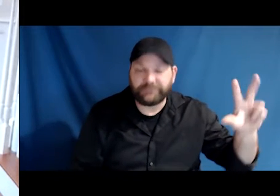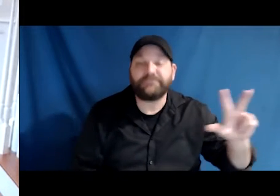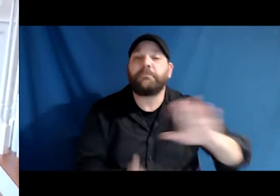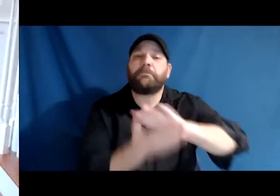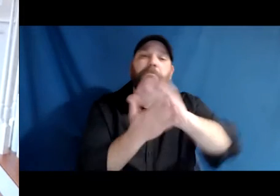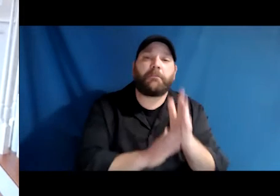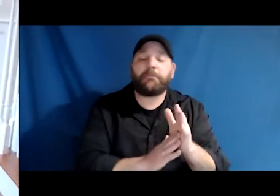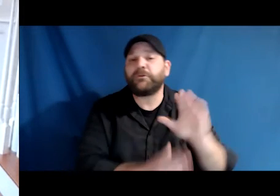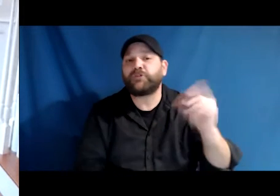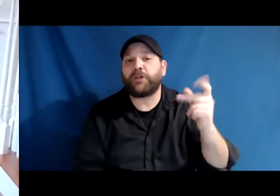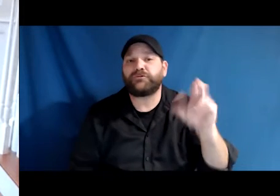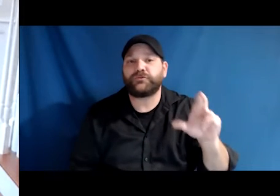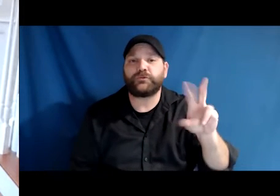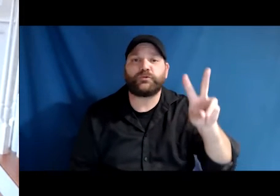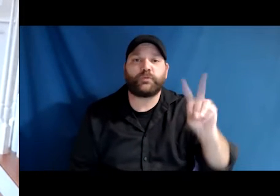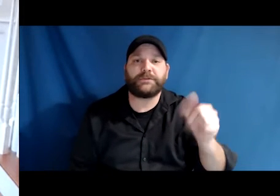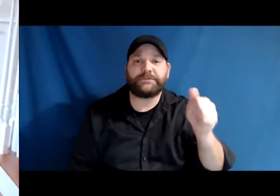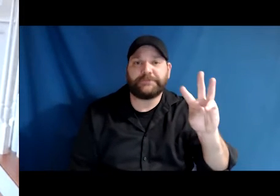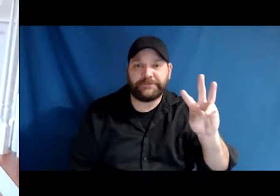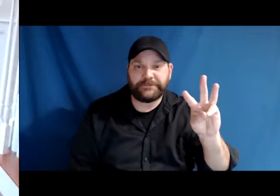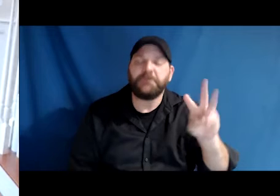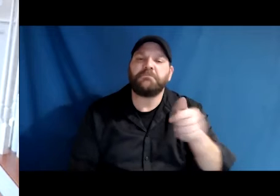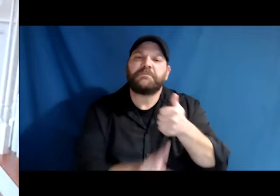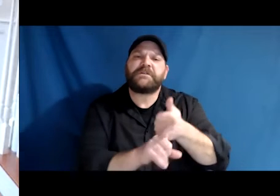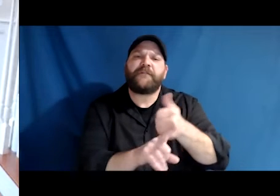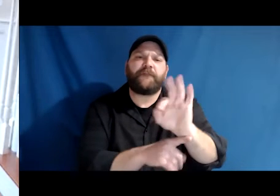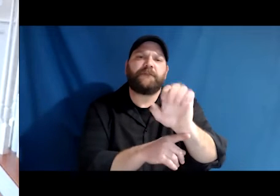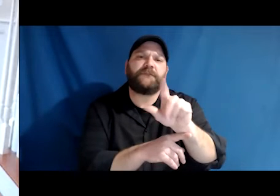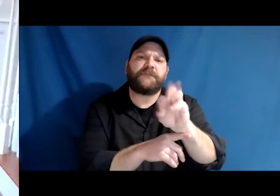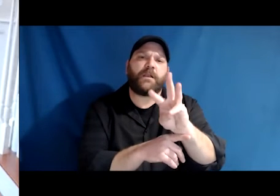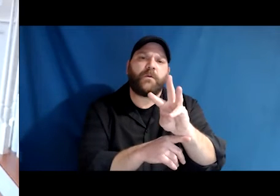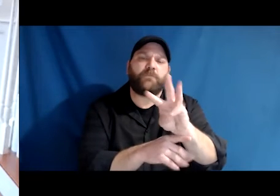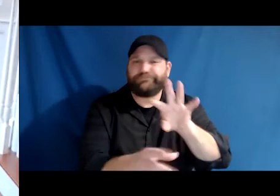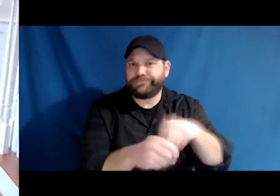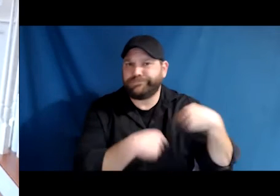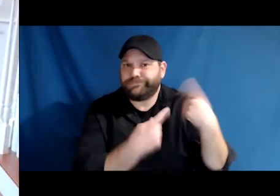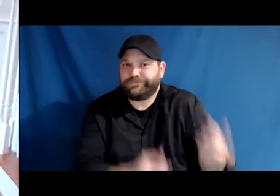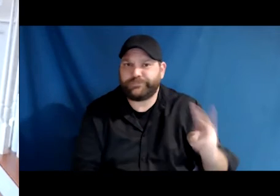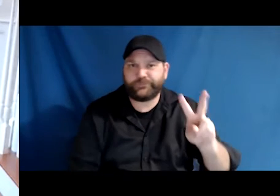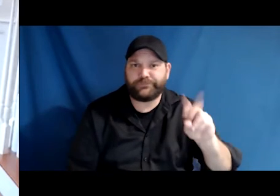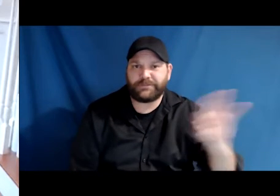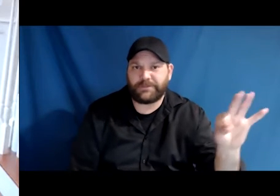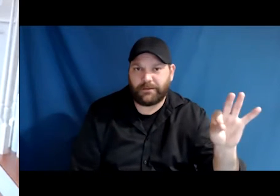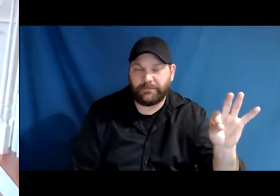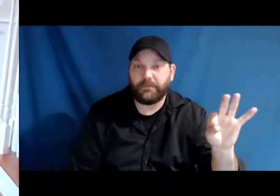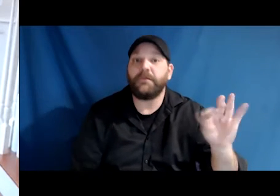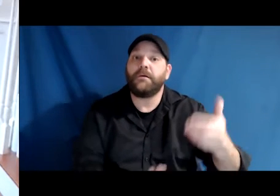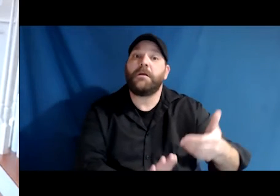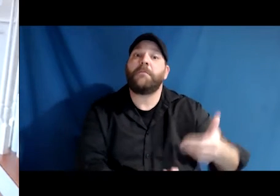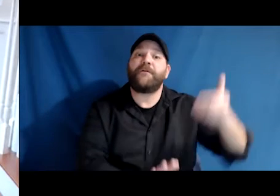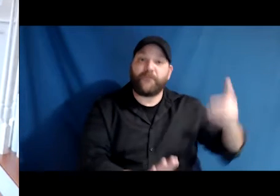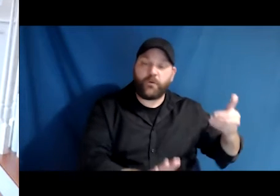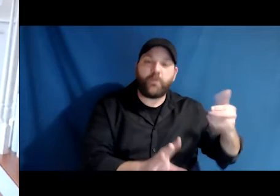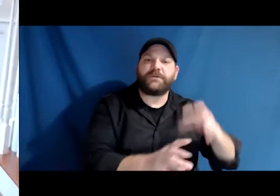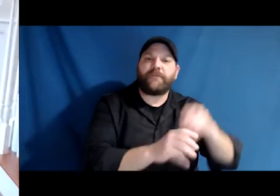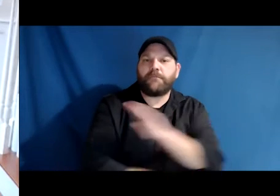having served on the Corporation as a fellow since 2009, and previously as a trustee since 2003.